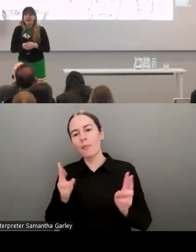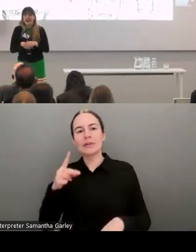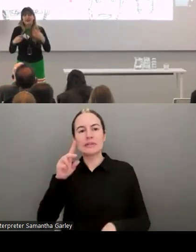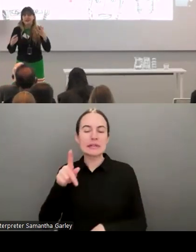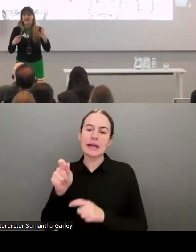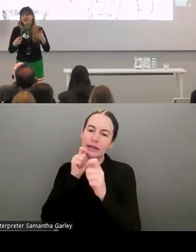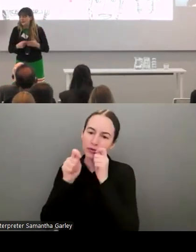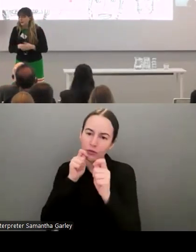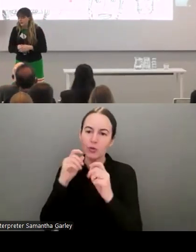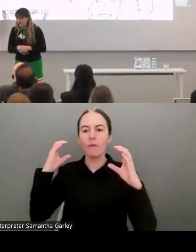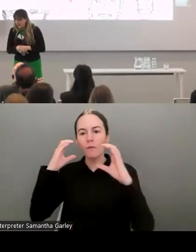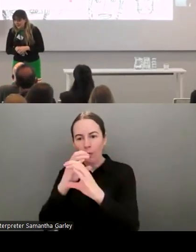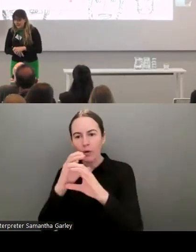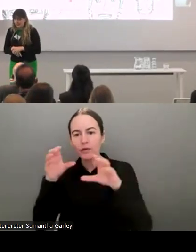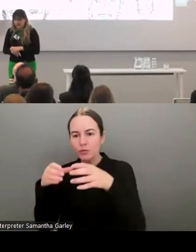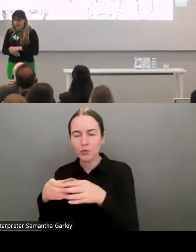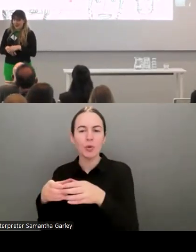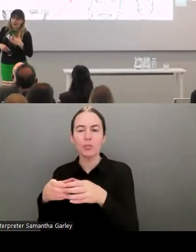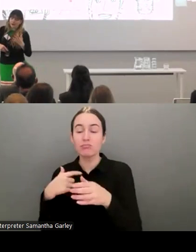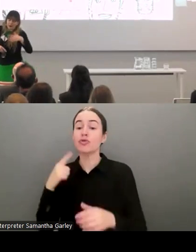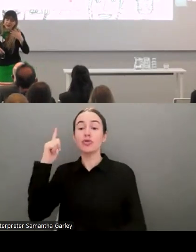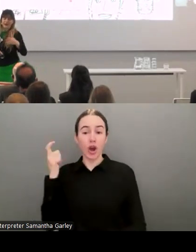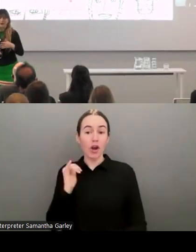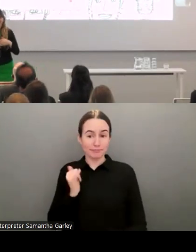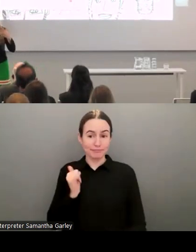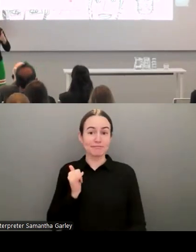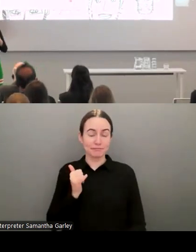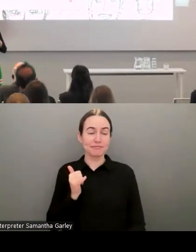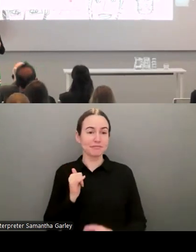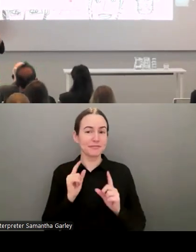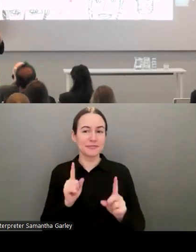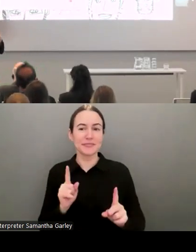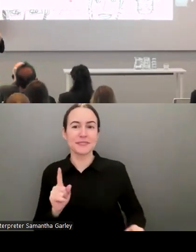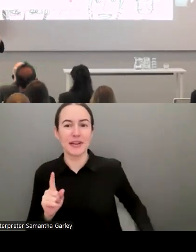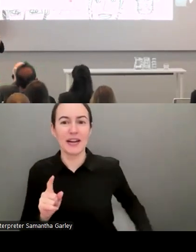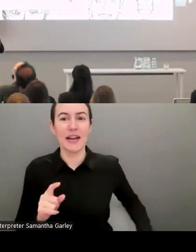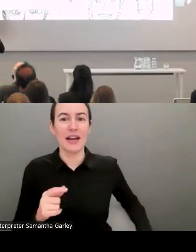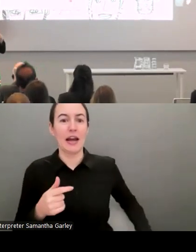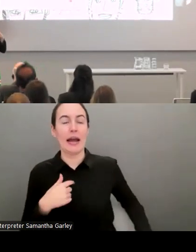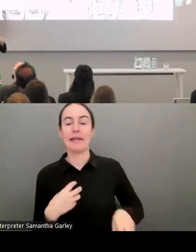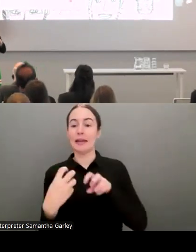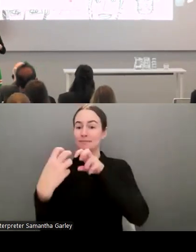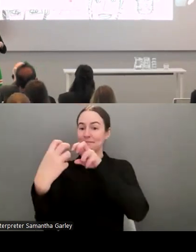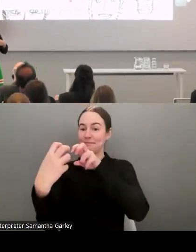I actually started doing that, and I always found myself sitting in front of people and trying to, like, tell them about your life.